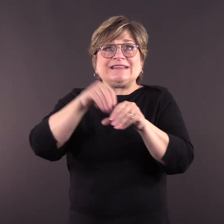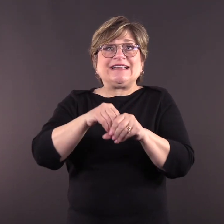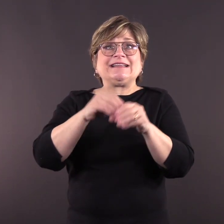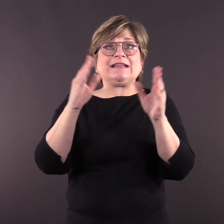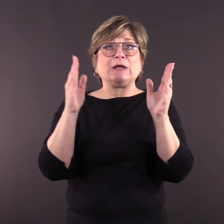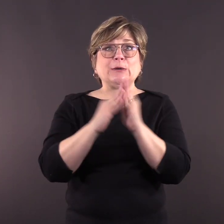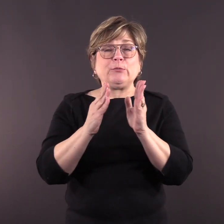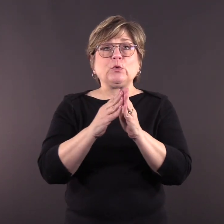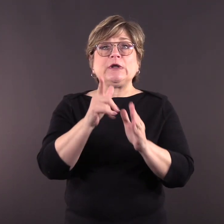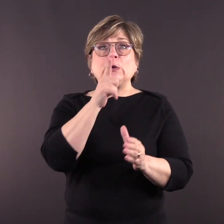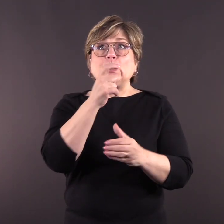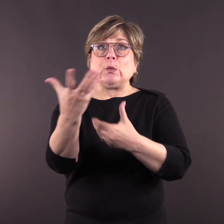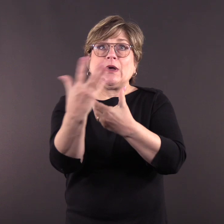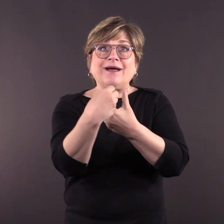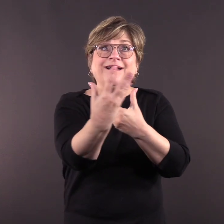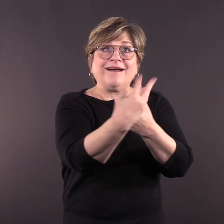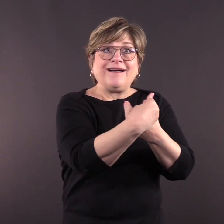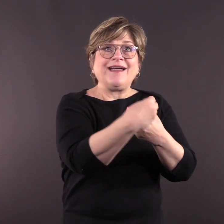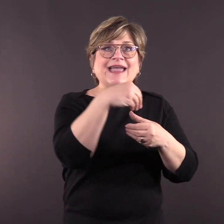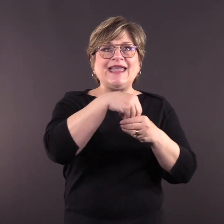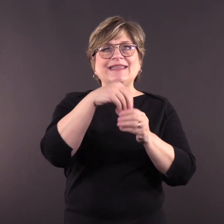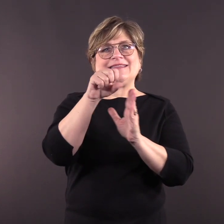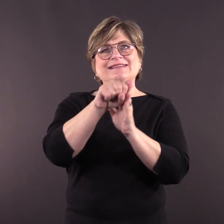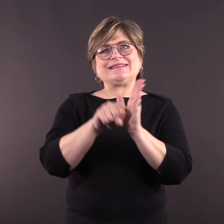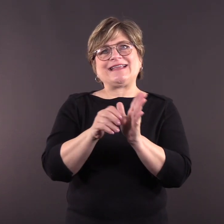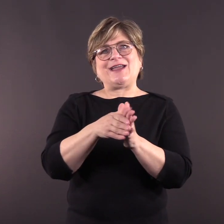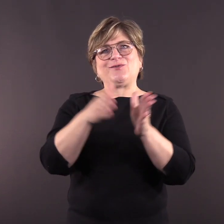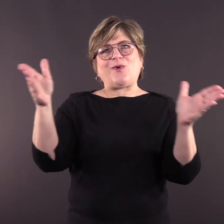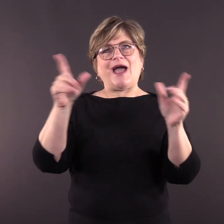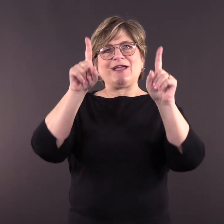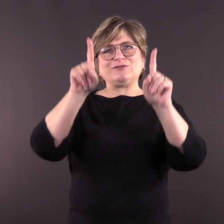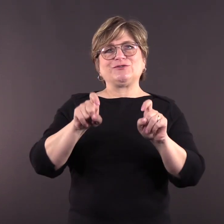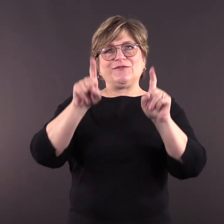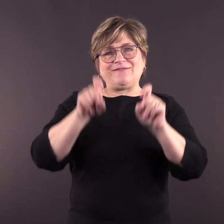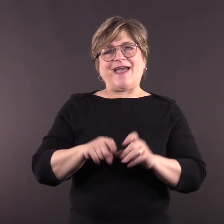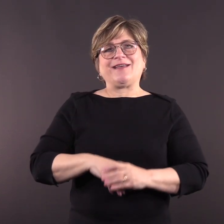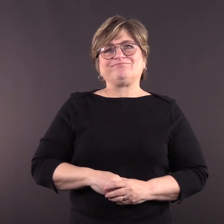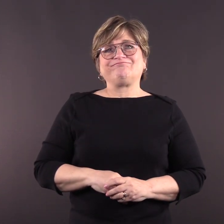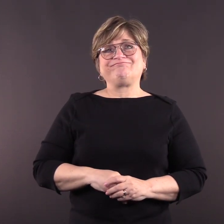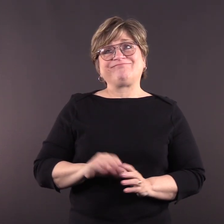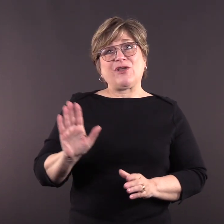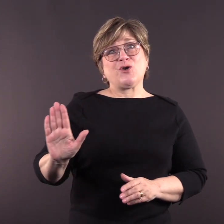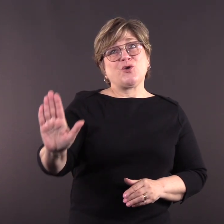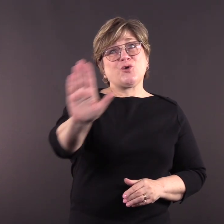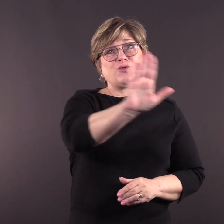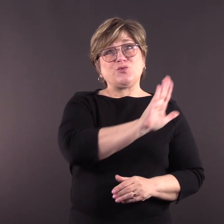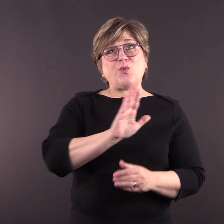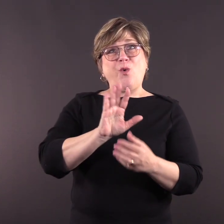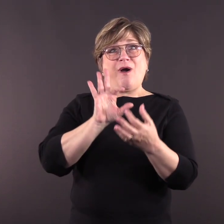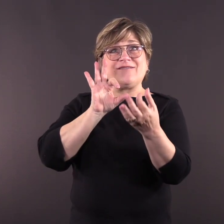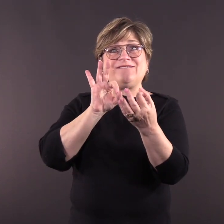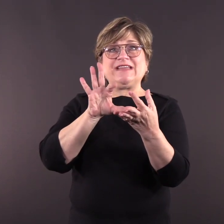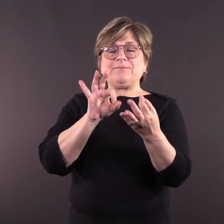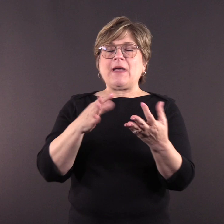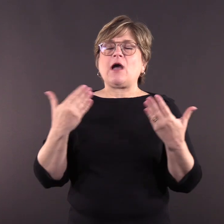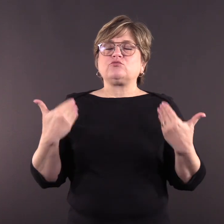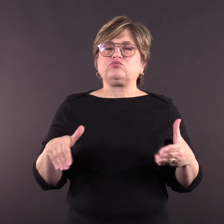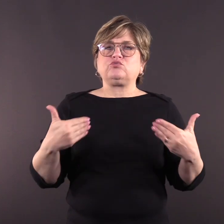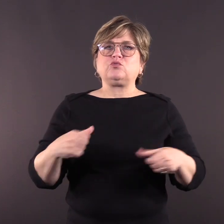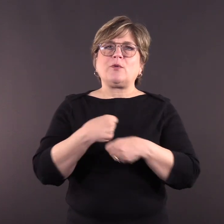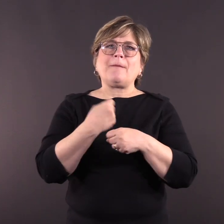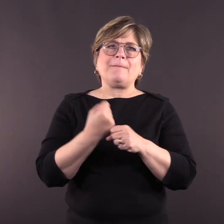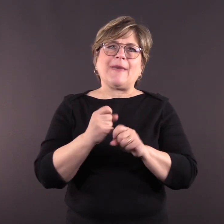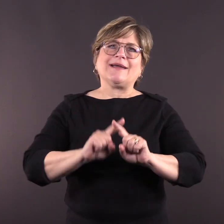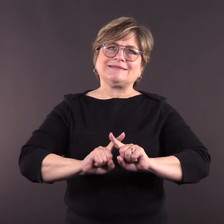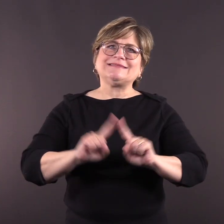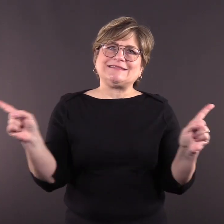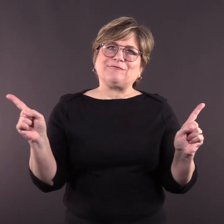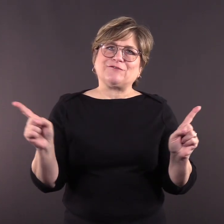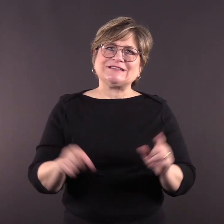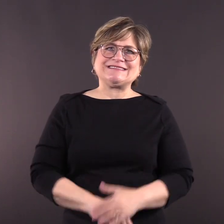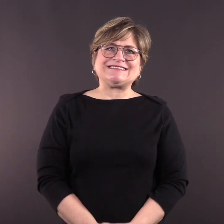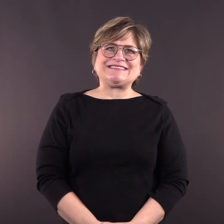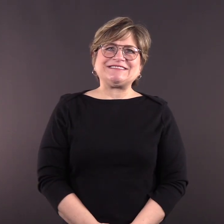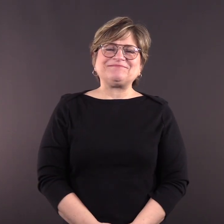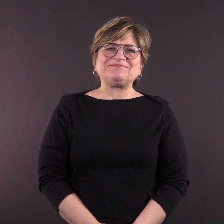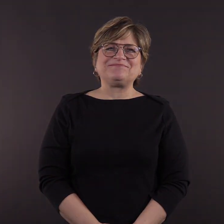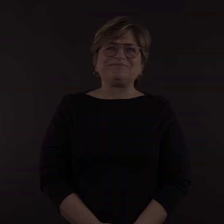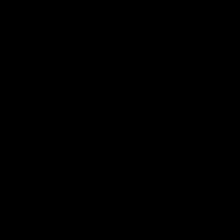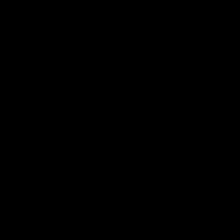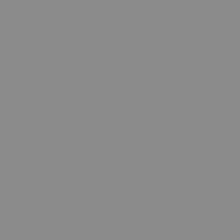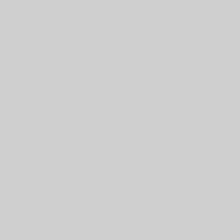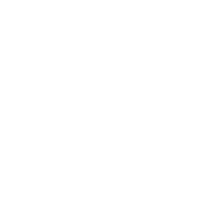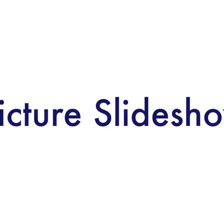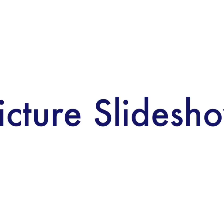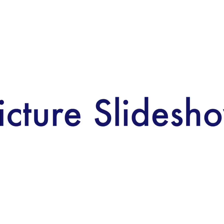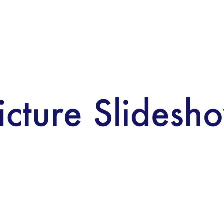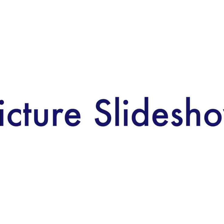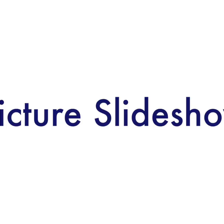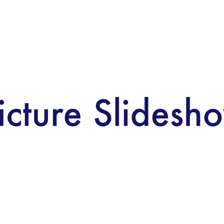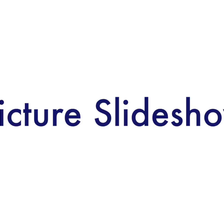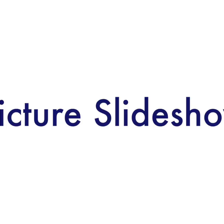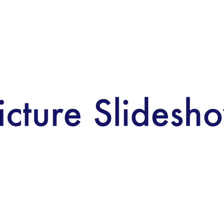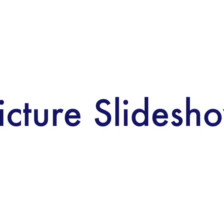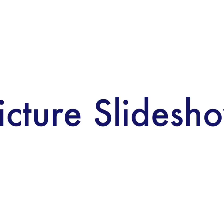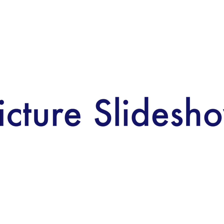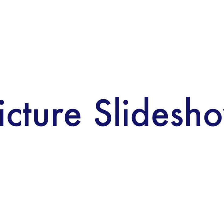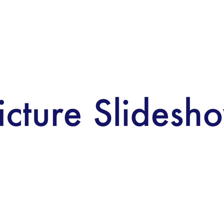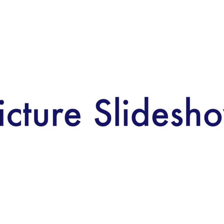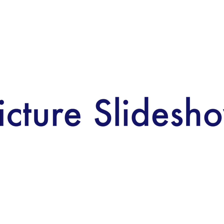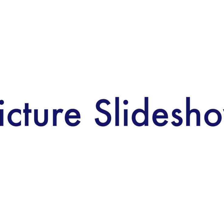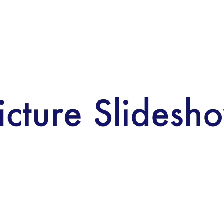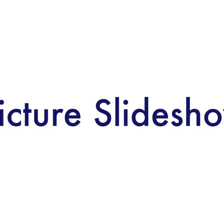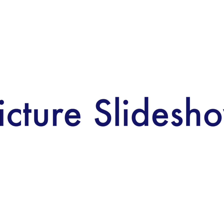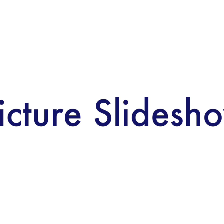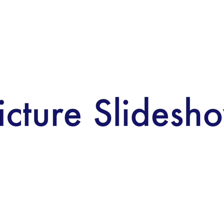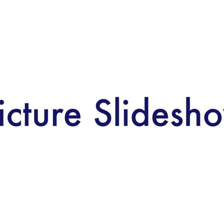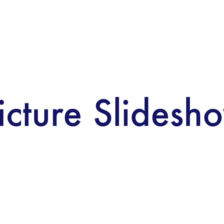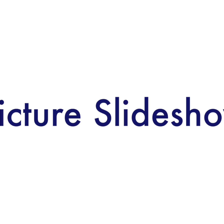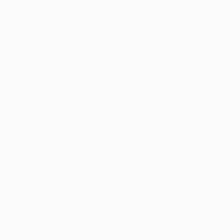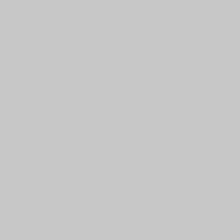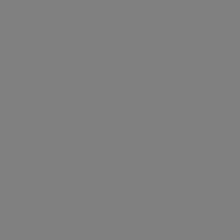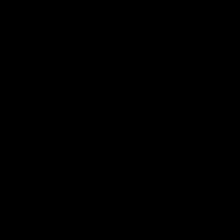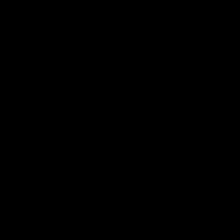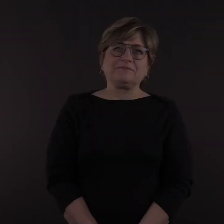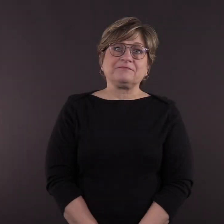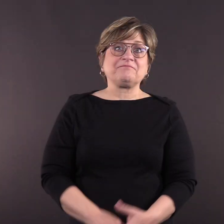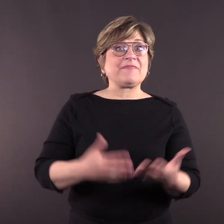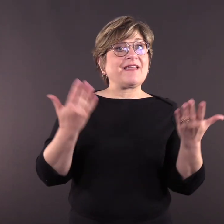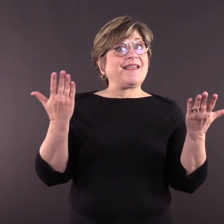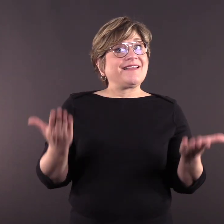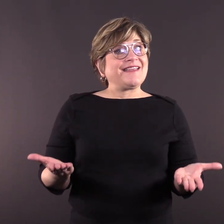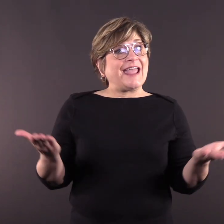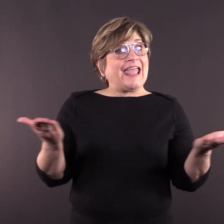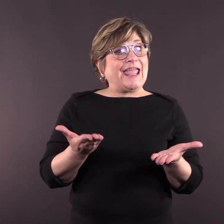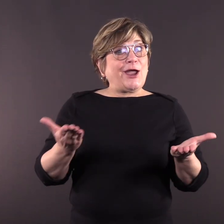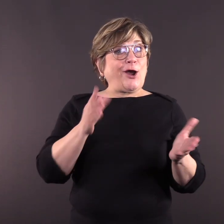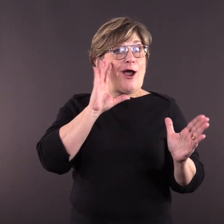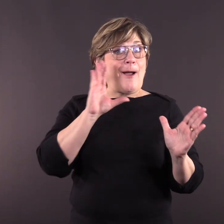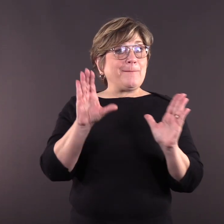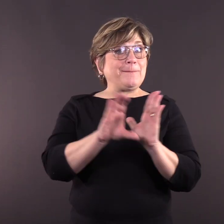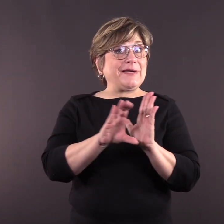community who participated in the statewide survey. Your feedback makes a difference!